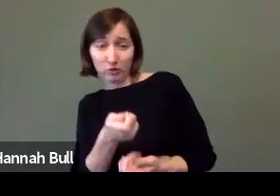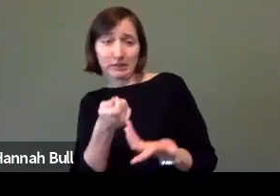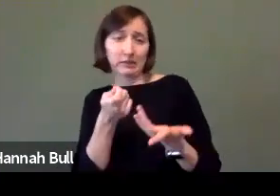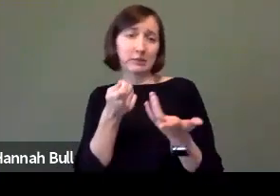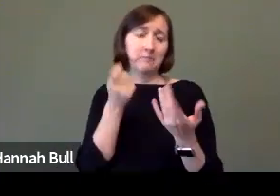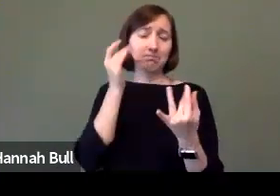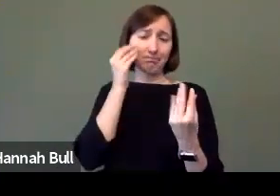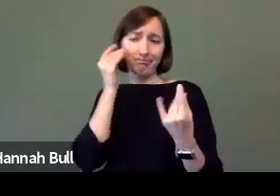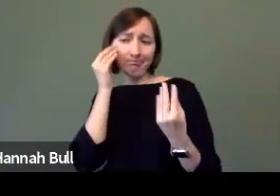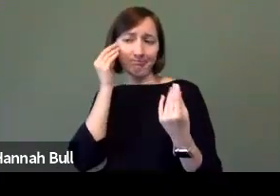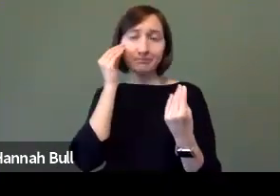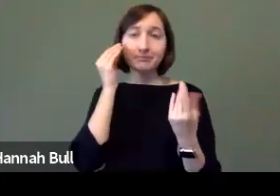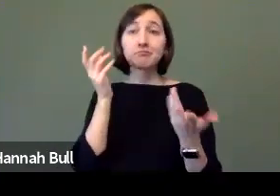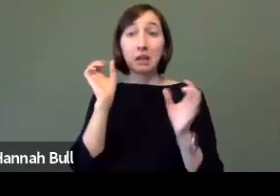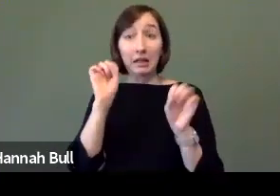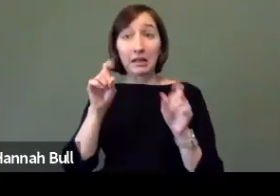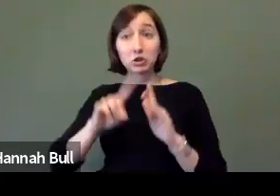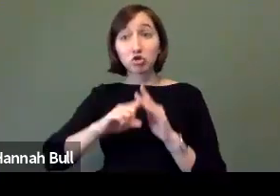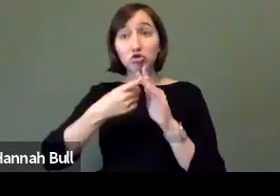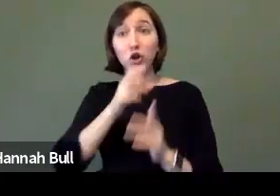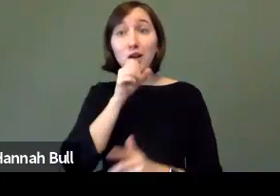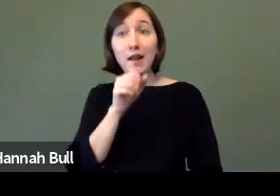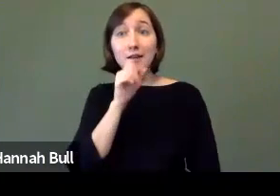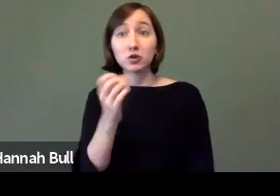and they can engage as early as the age of 14.